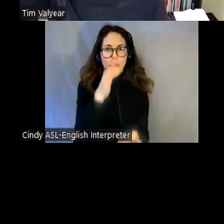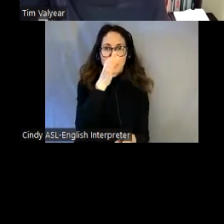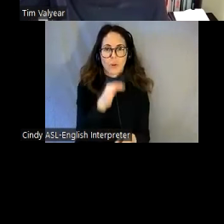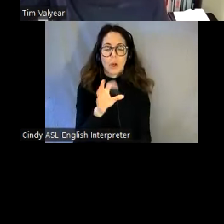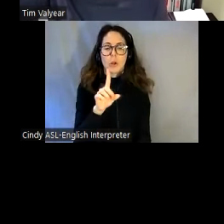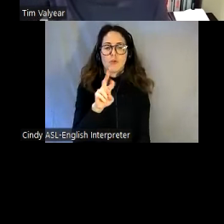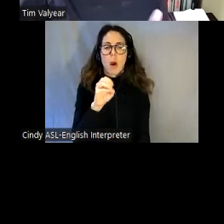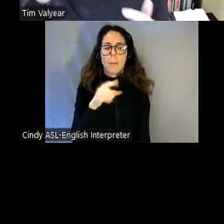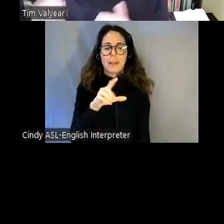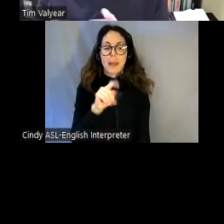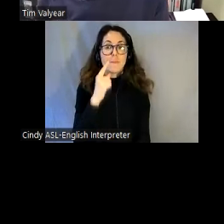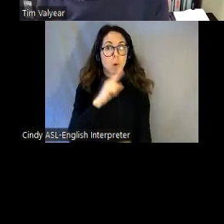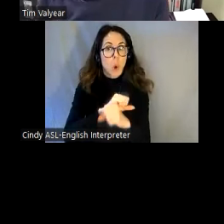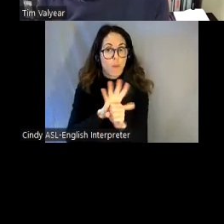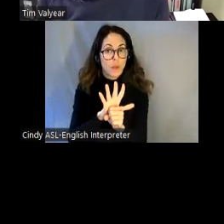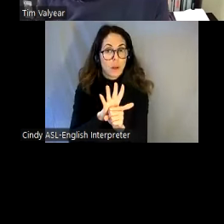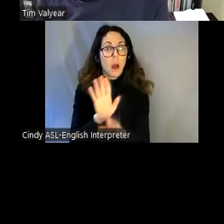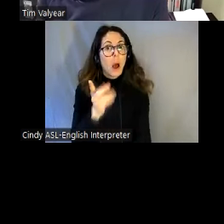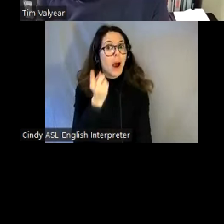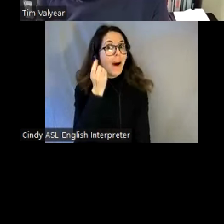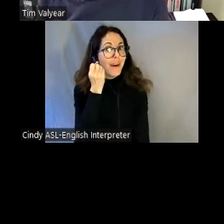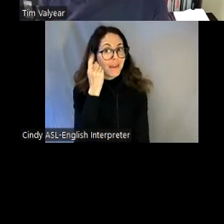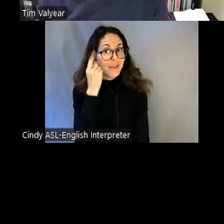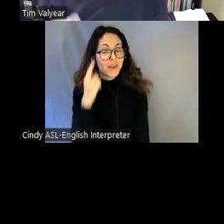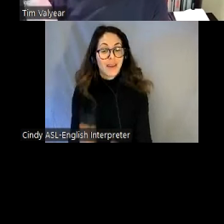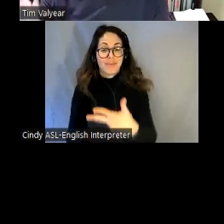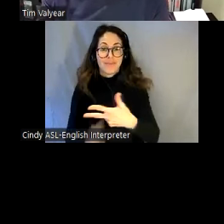But a level one is sufficient for the droplet